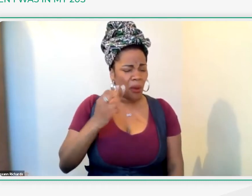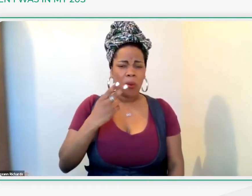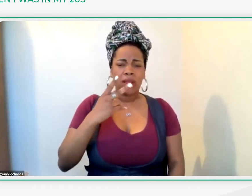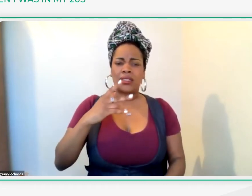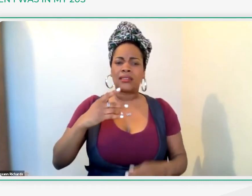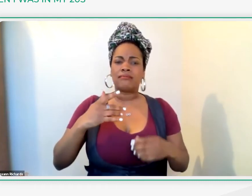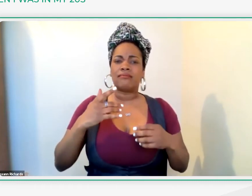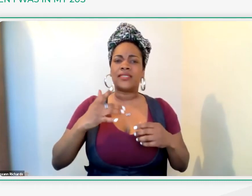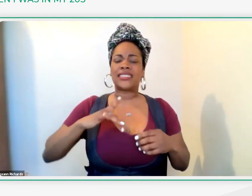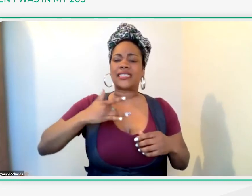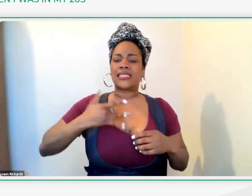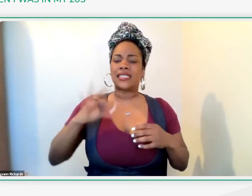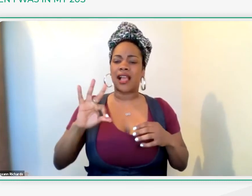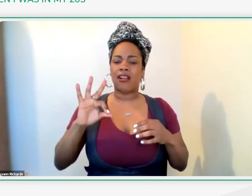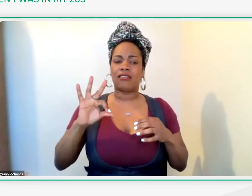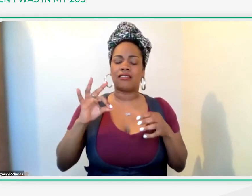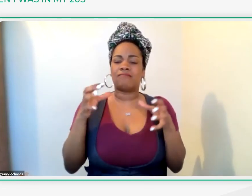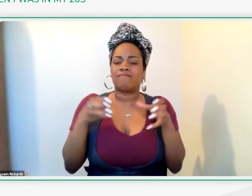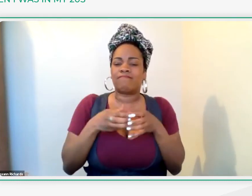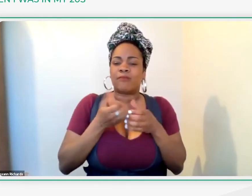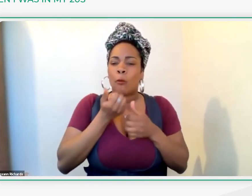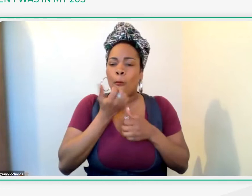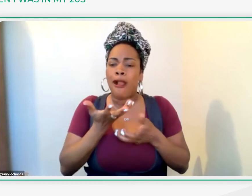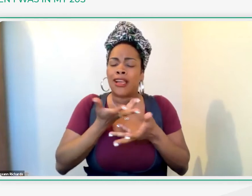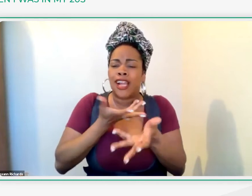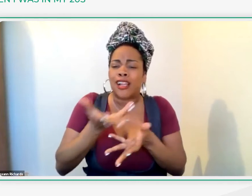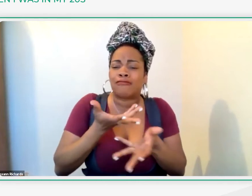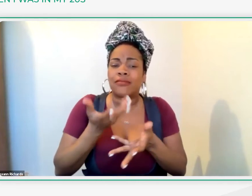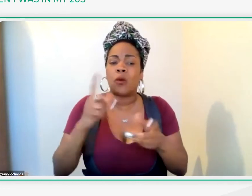But when I finally went ahead and got an account with the credit union,